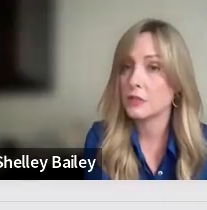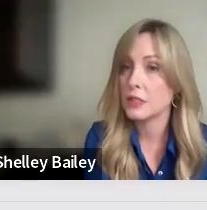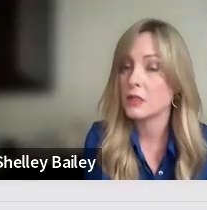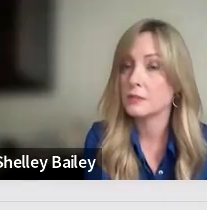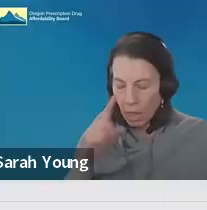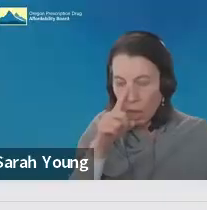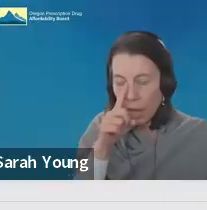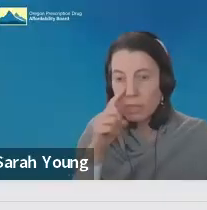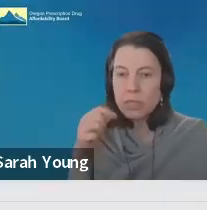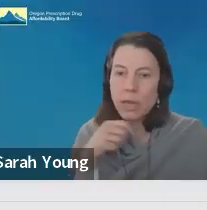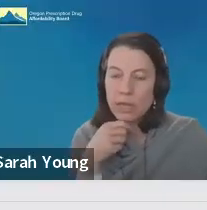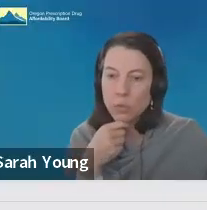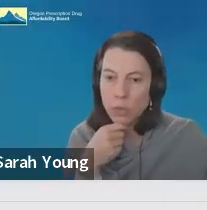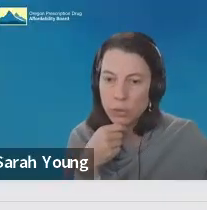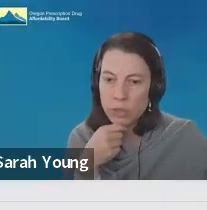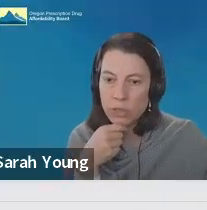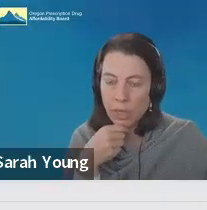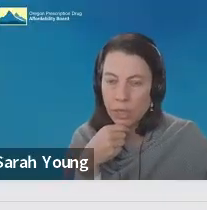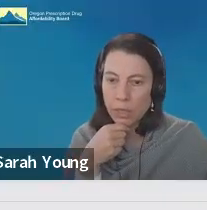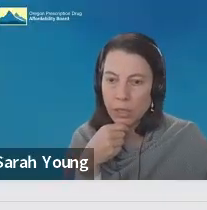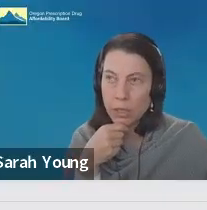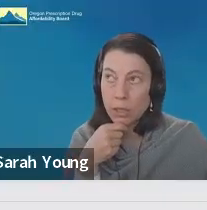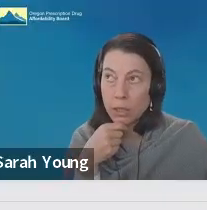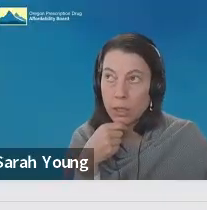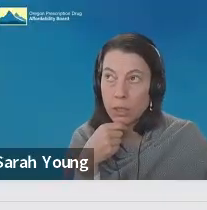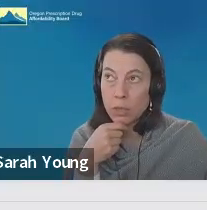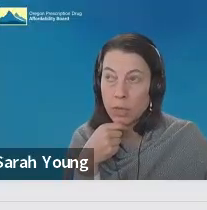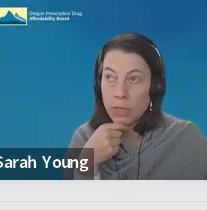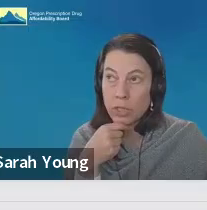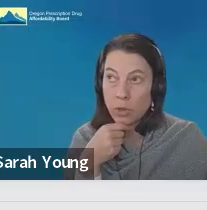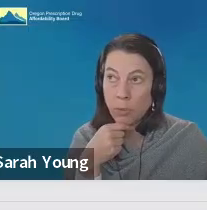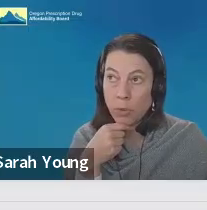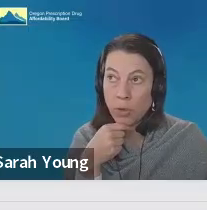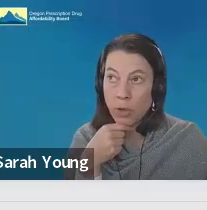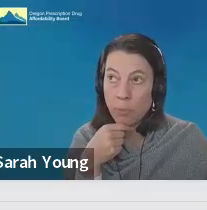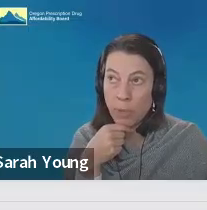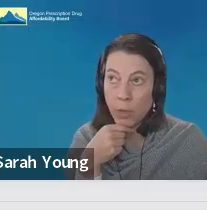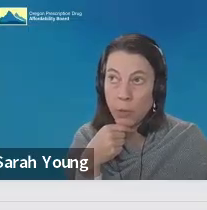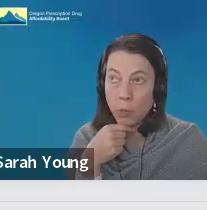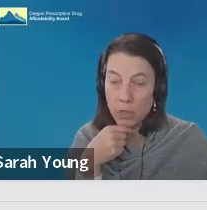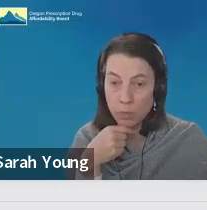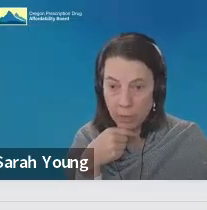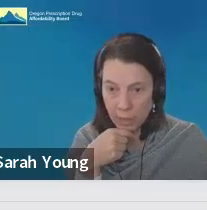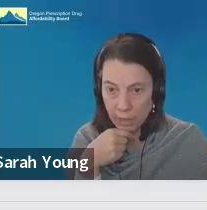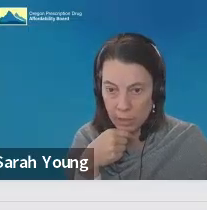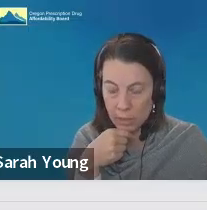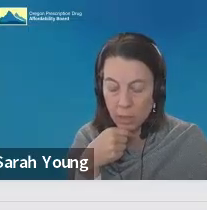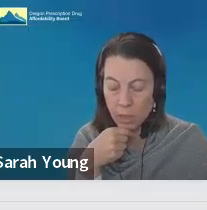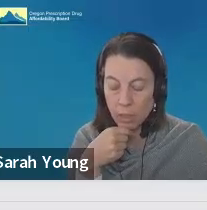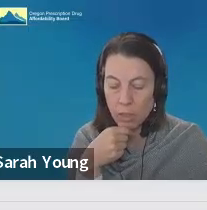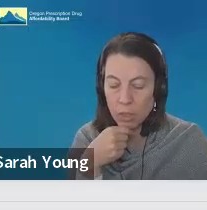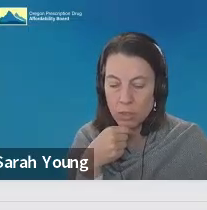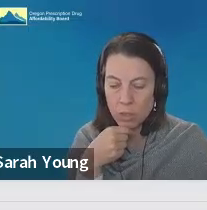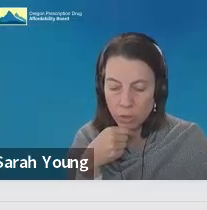have clarity on. And I guess when you are saying you'd like to know more about which plans,